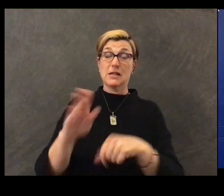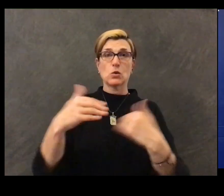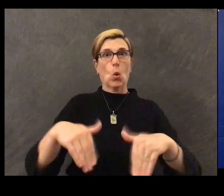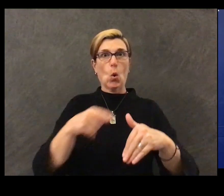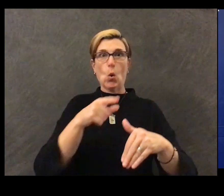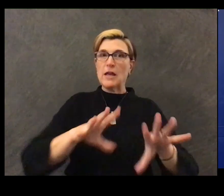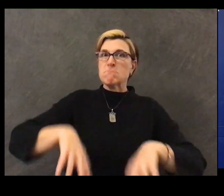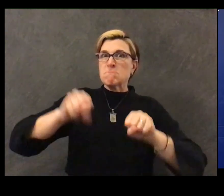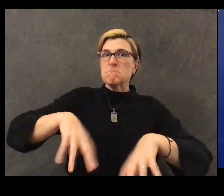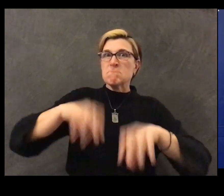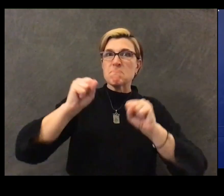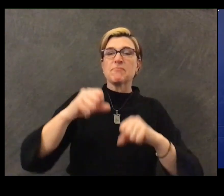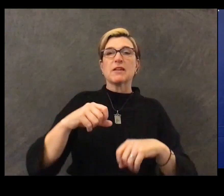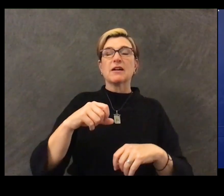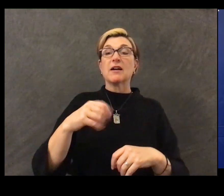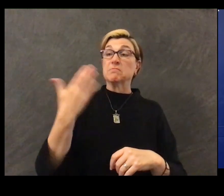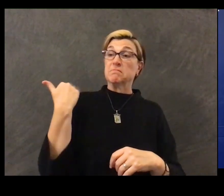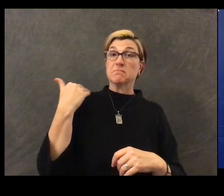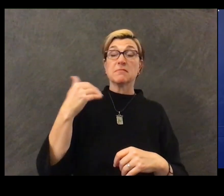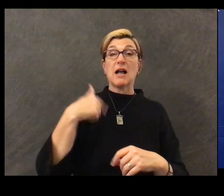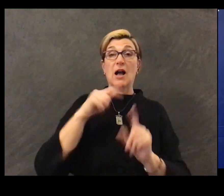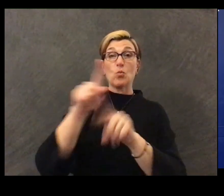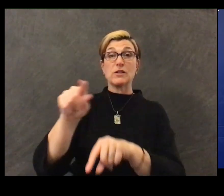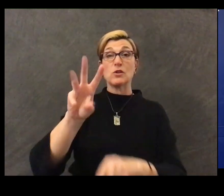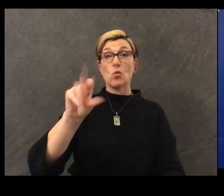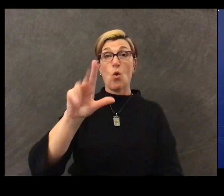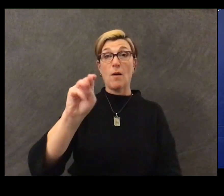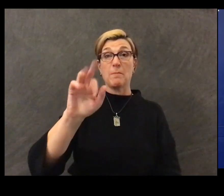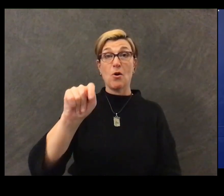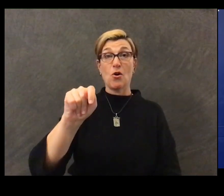traveled to a Walmart distribution center and the president reached out to